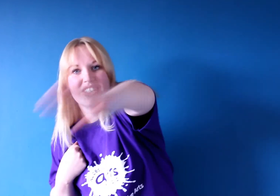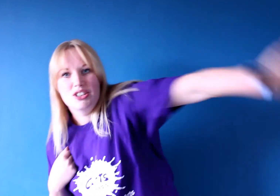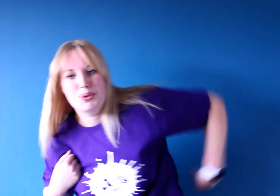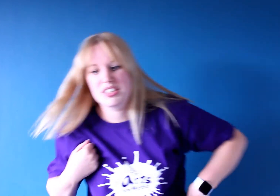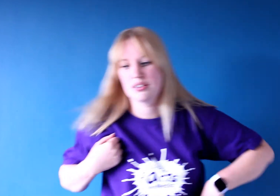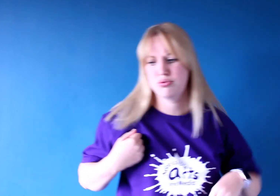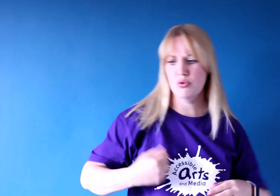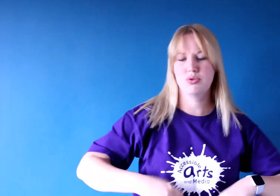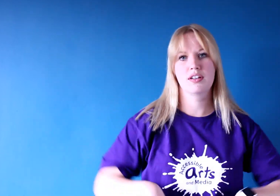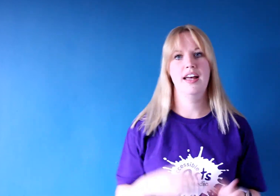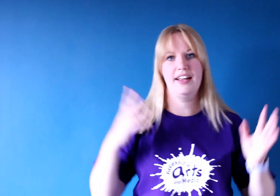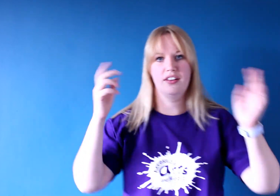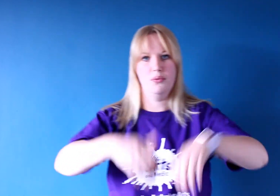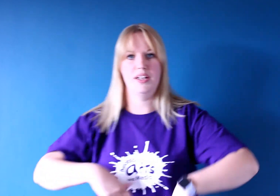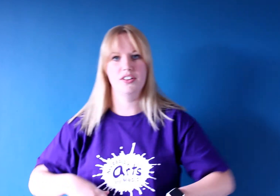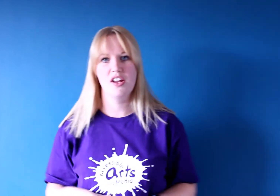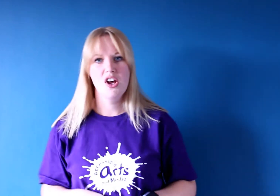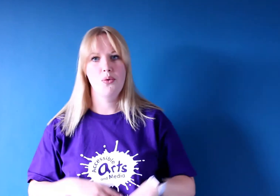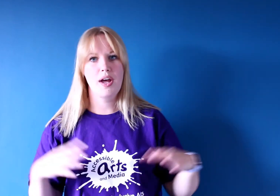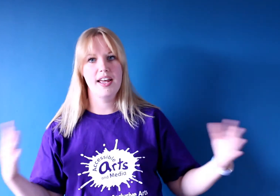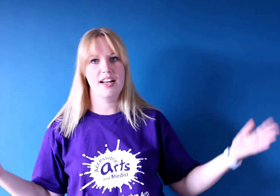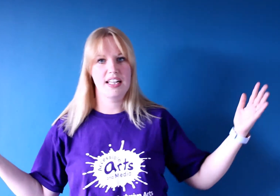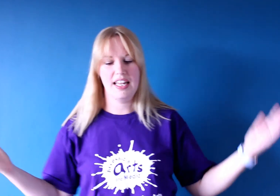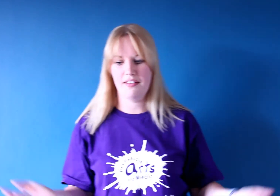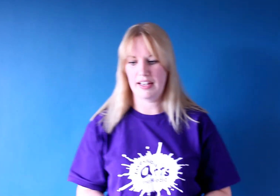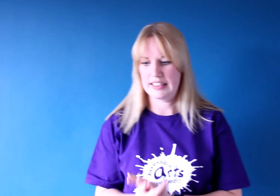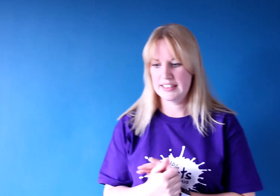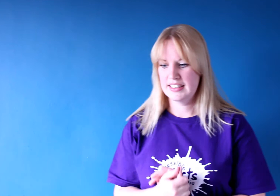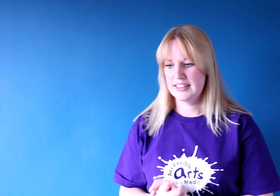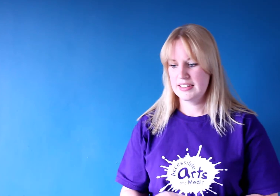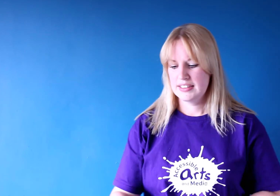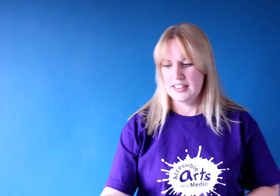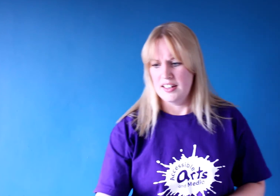Swish. Phew excellent well done. We are in a clearing.